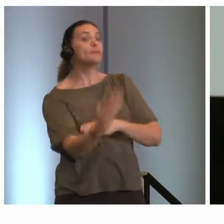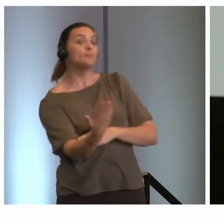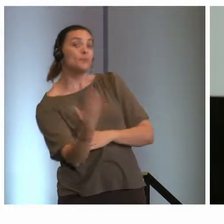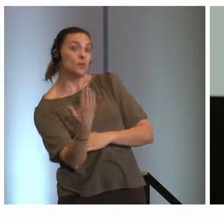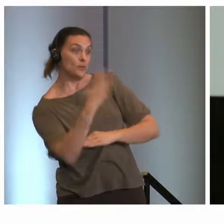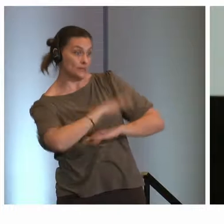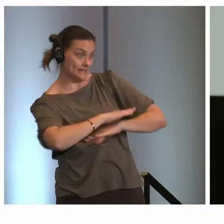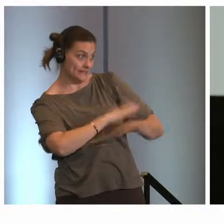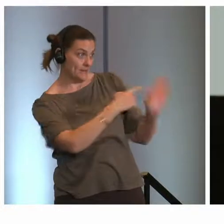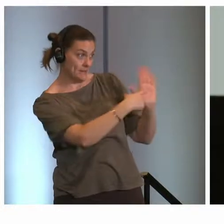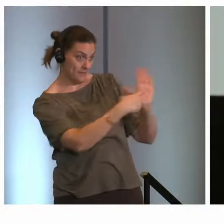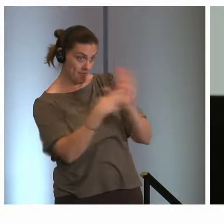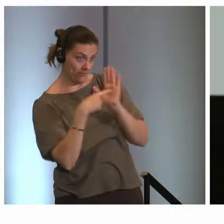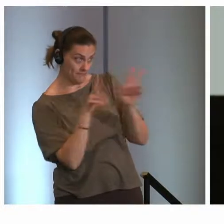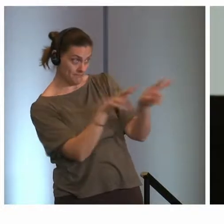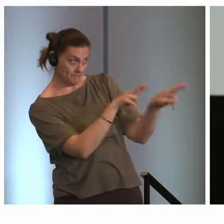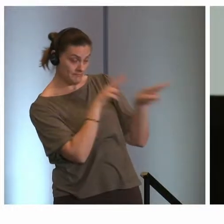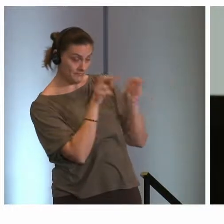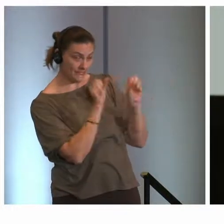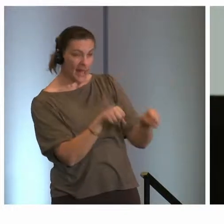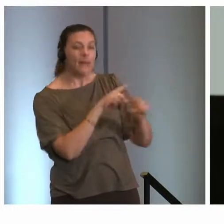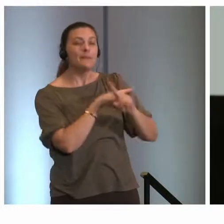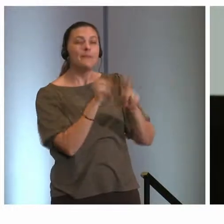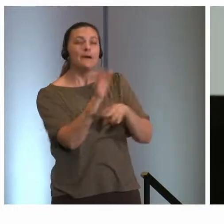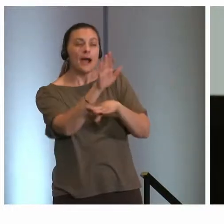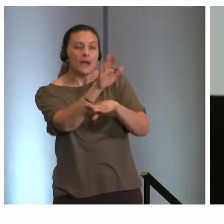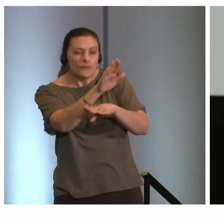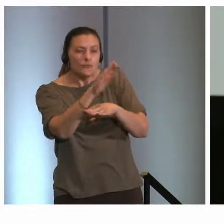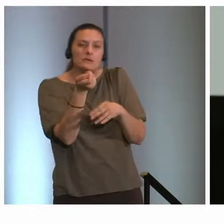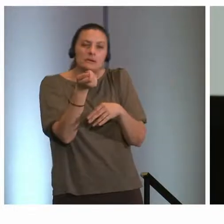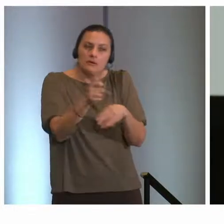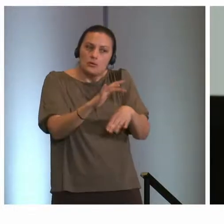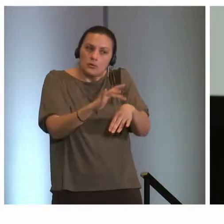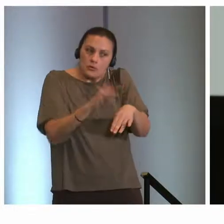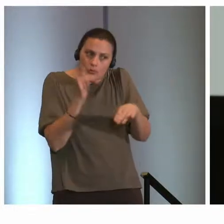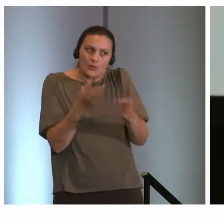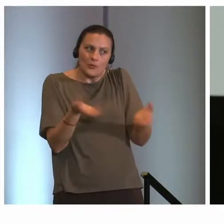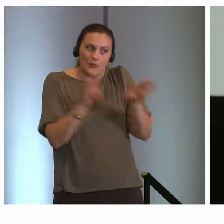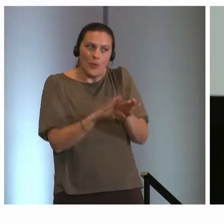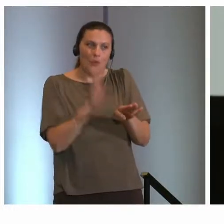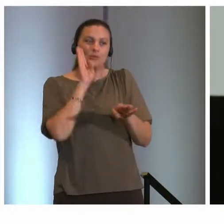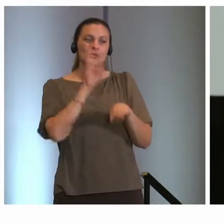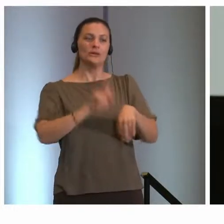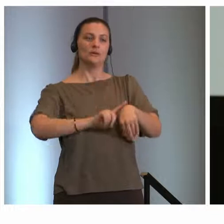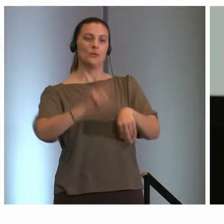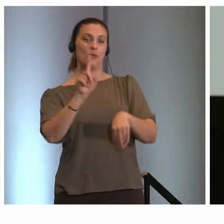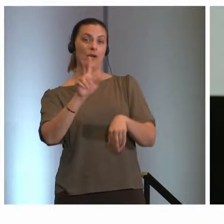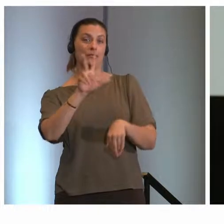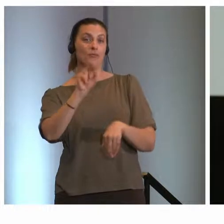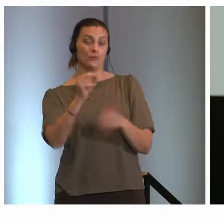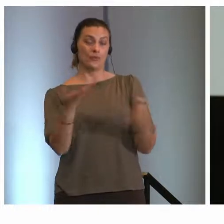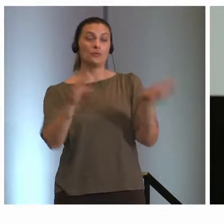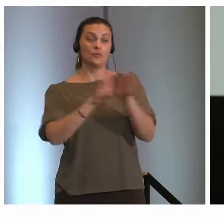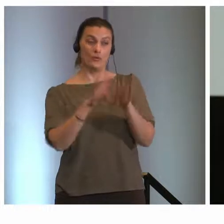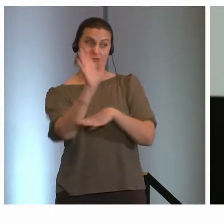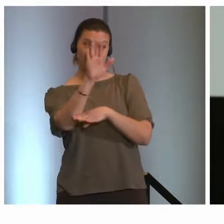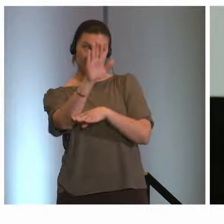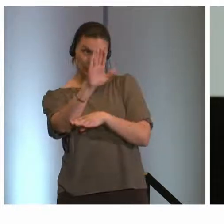ahead. The exhibit hall will be open this morning, but it will be closing a little bit earlier